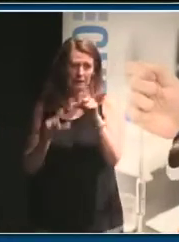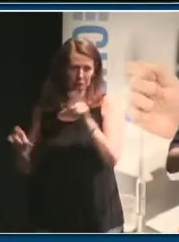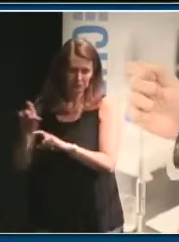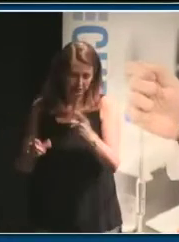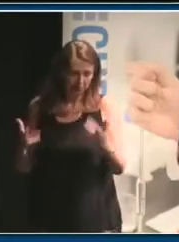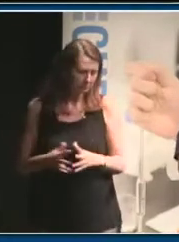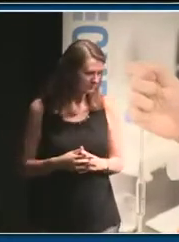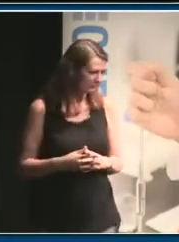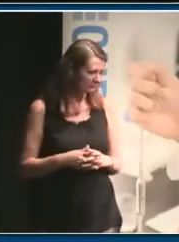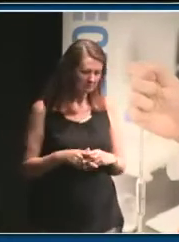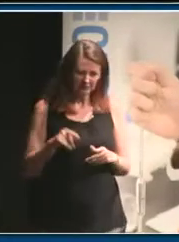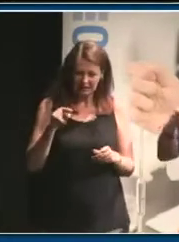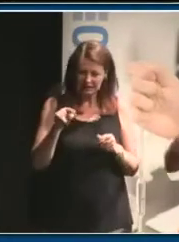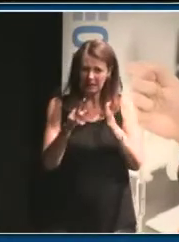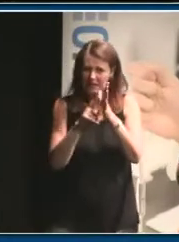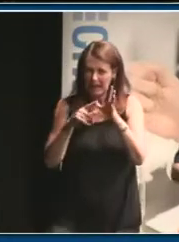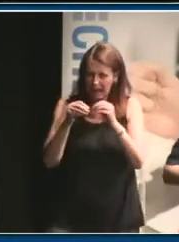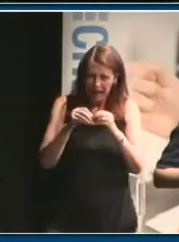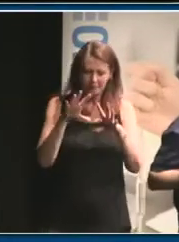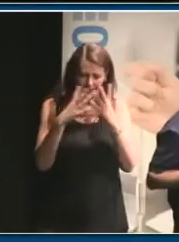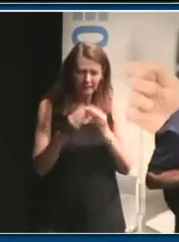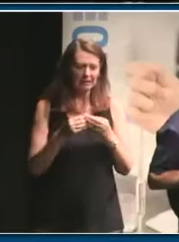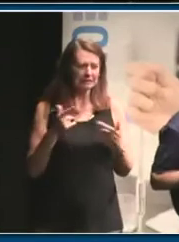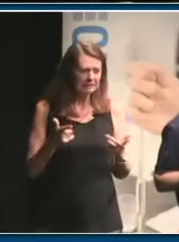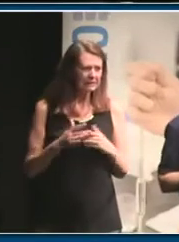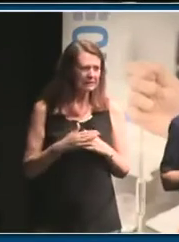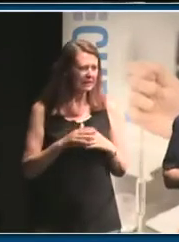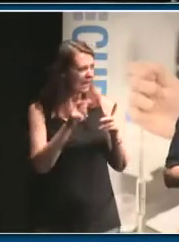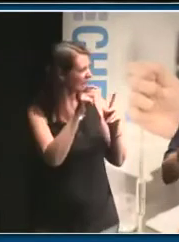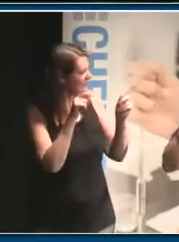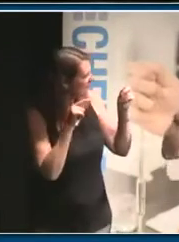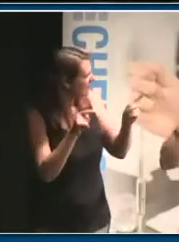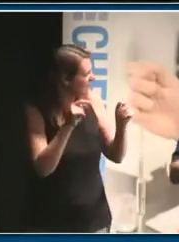and then I’m taking the lab for the class and this Professor Jean-Pierre Anselme comes walking